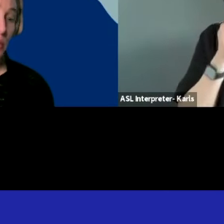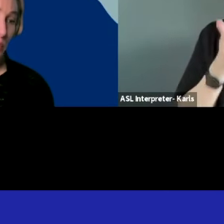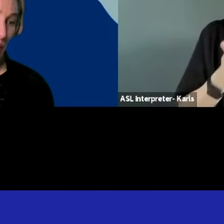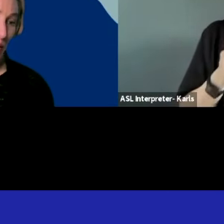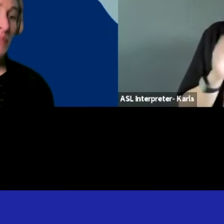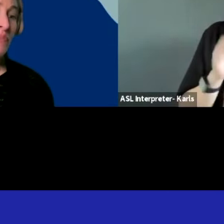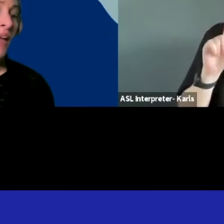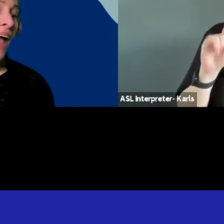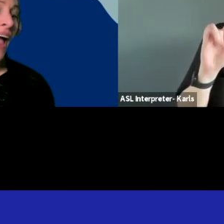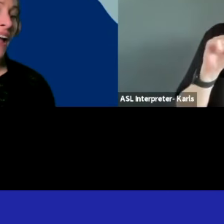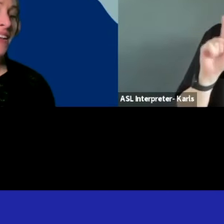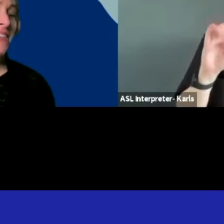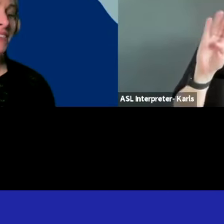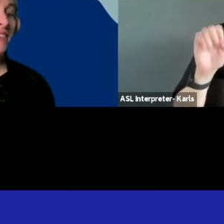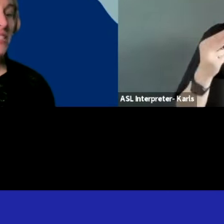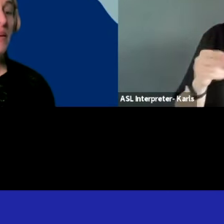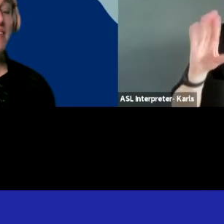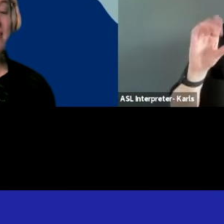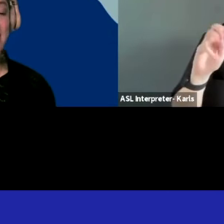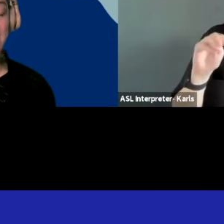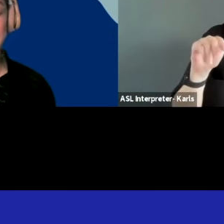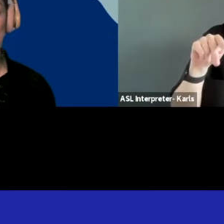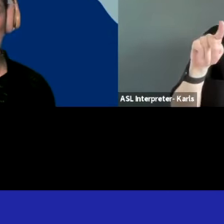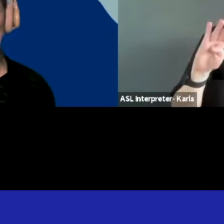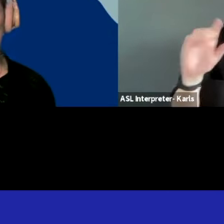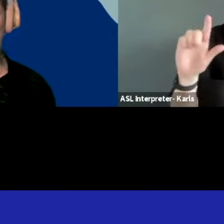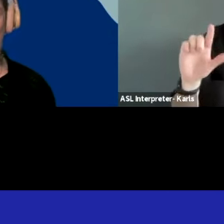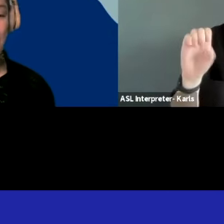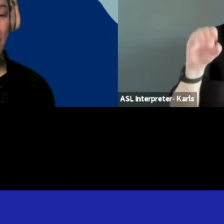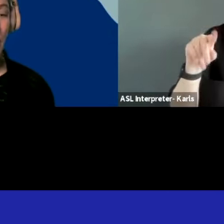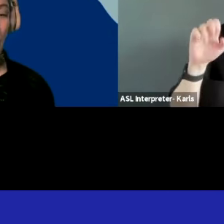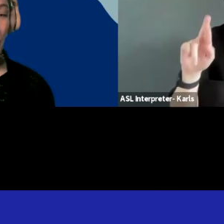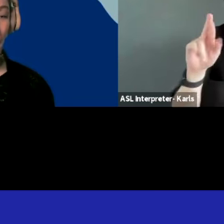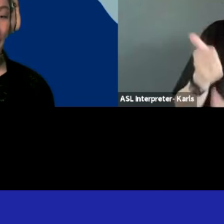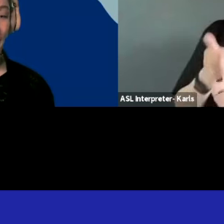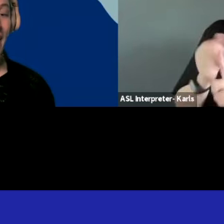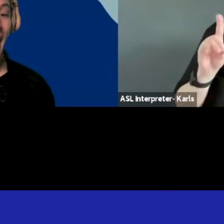Soper, and Elizabeth is a disabled mom, writer,